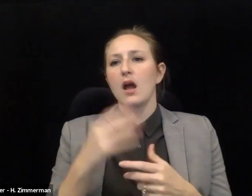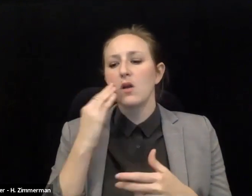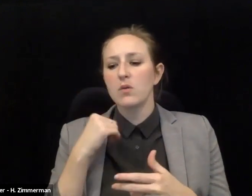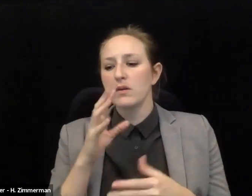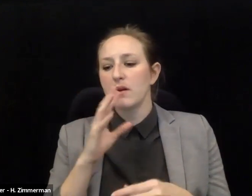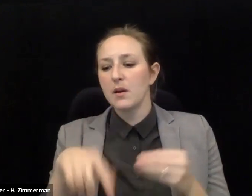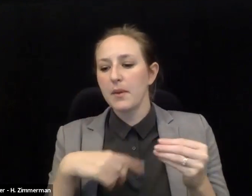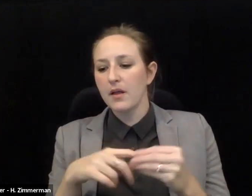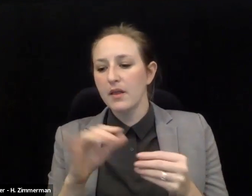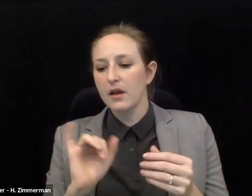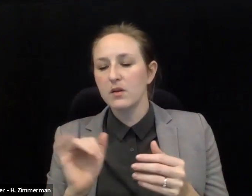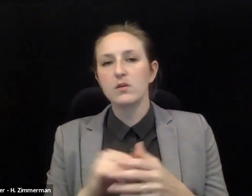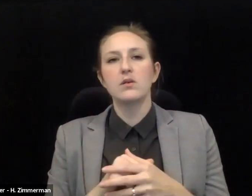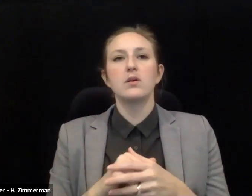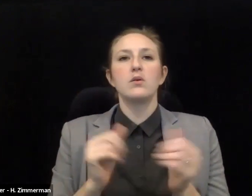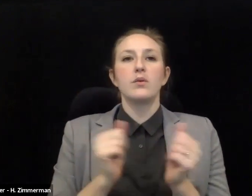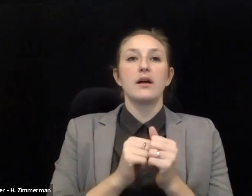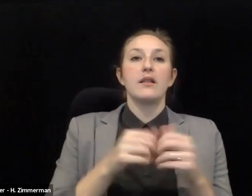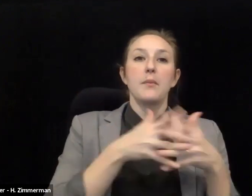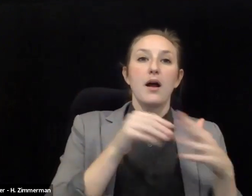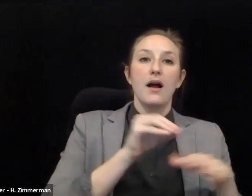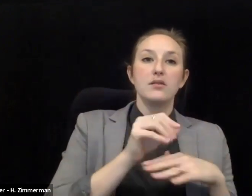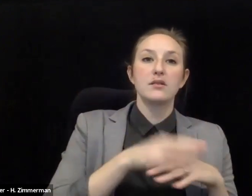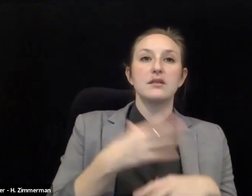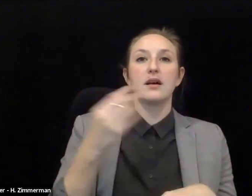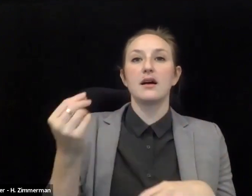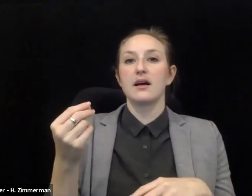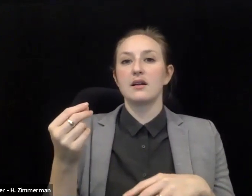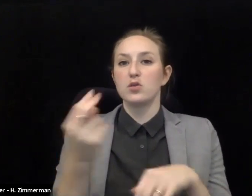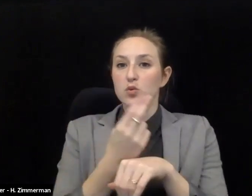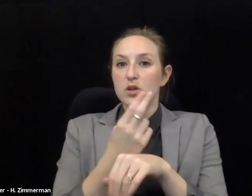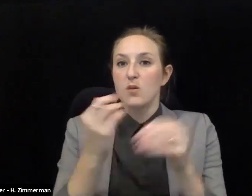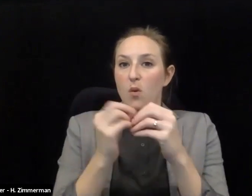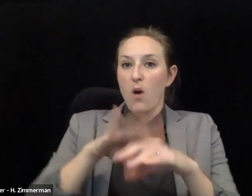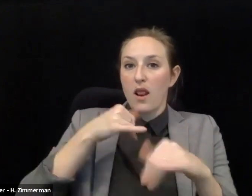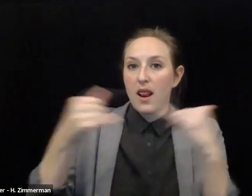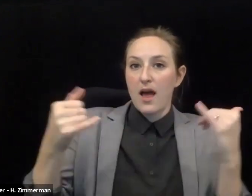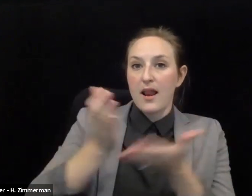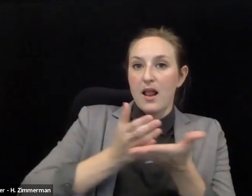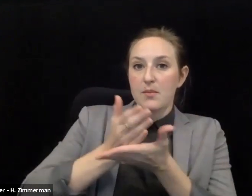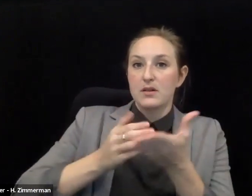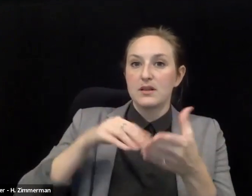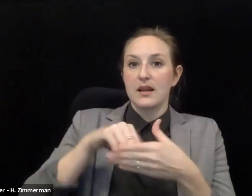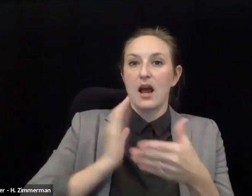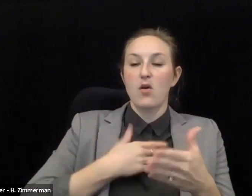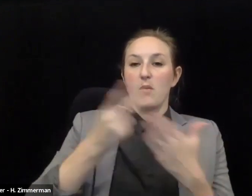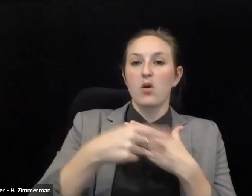with American Council's and NSLI-Y is using some of our virtual elements in pre-programming and that's alumni activity. So I